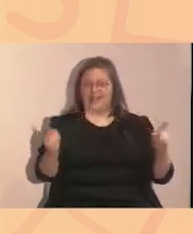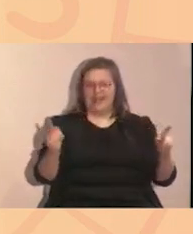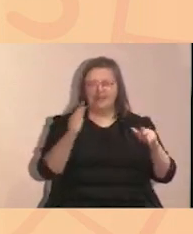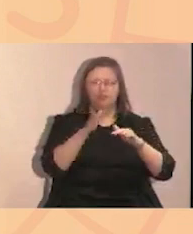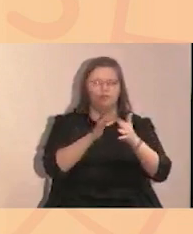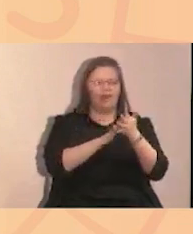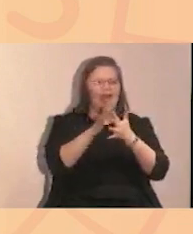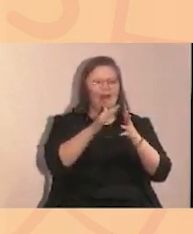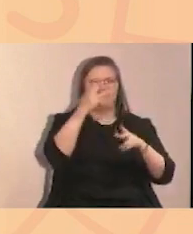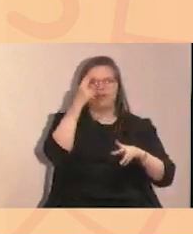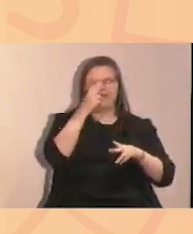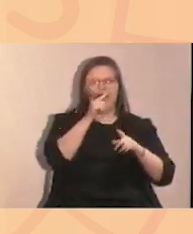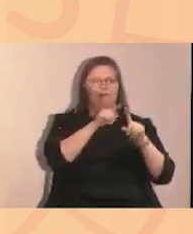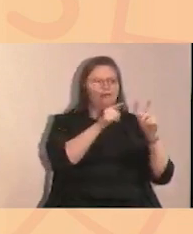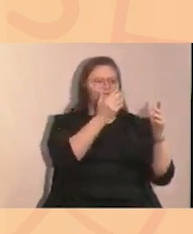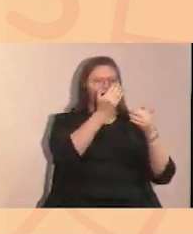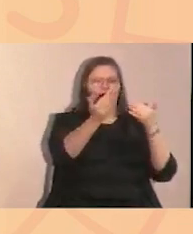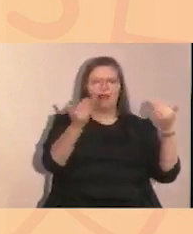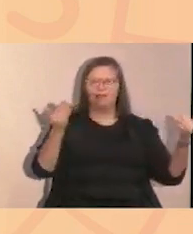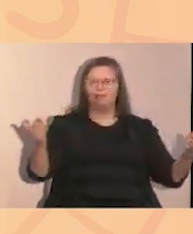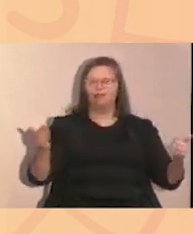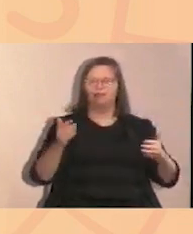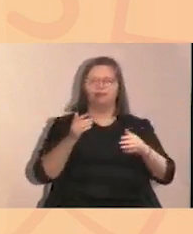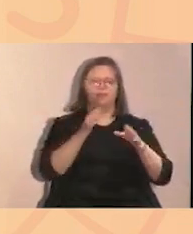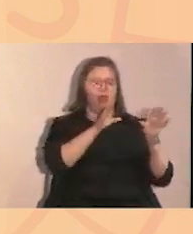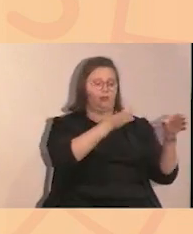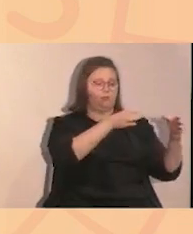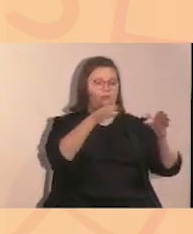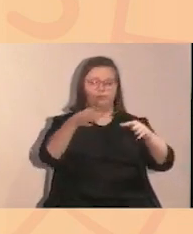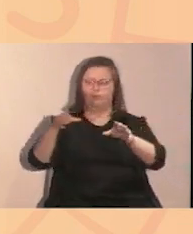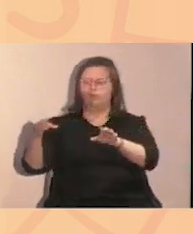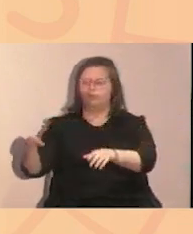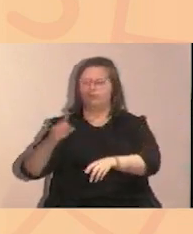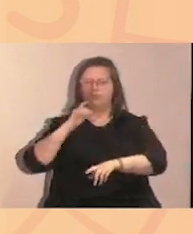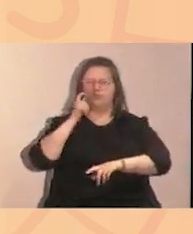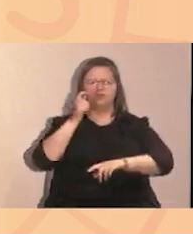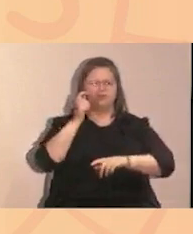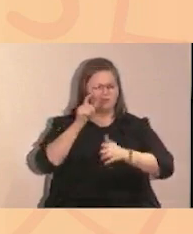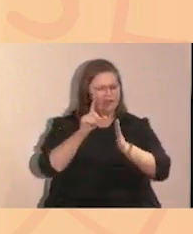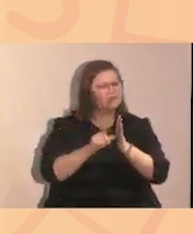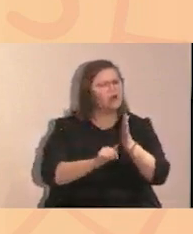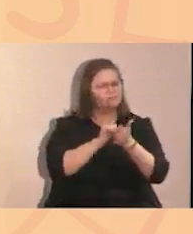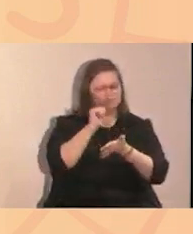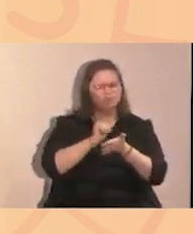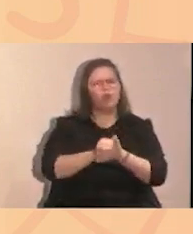We're about to kind of undertake some really meaningful work, but that takes time to do it right and to do it well.